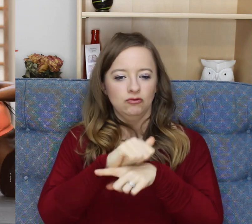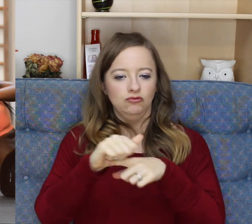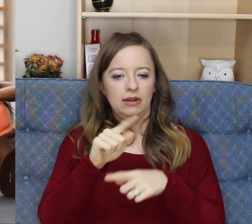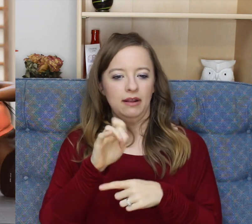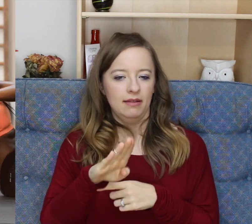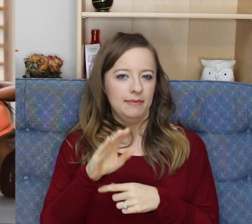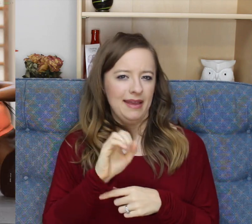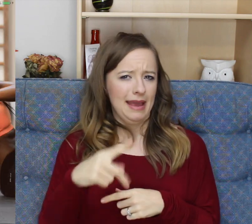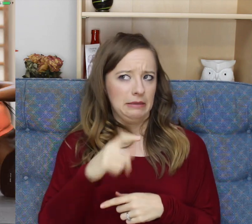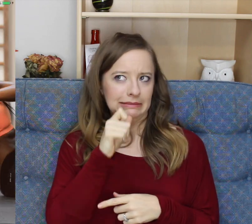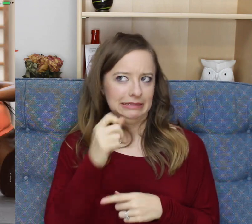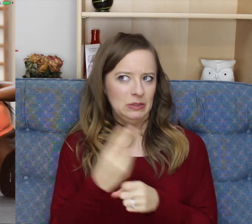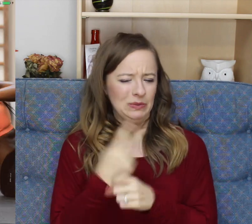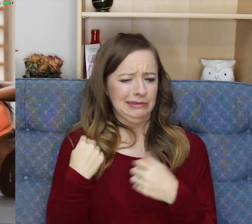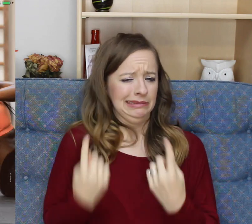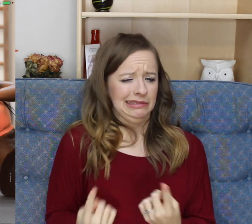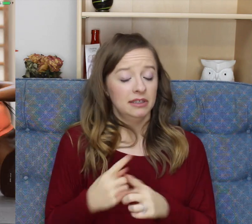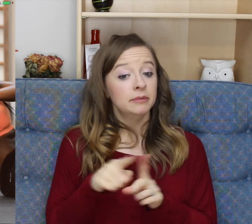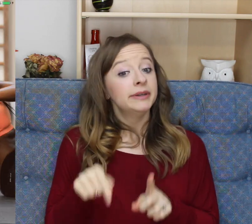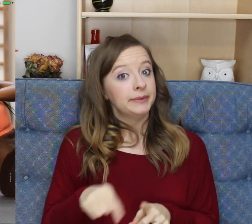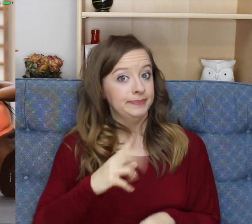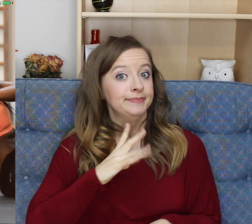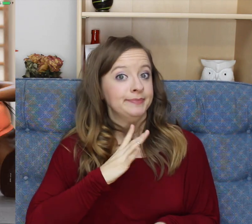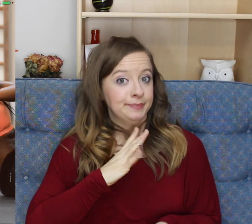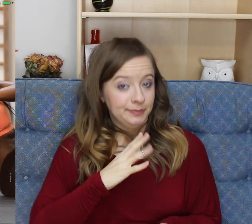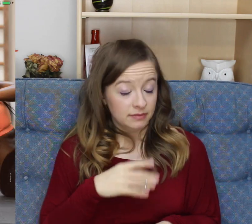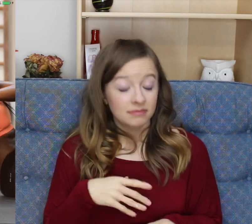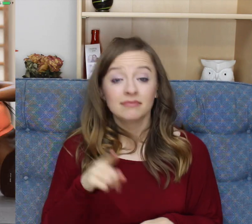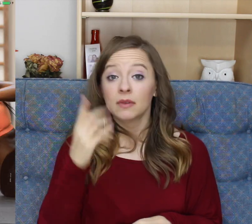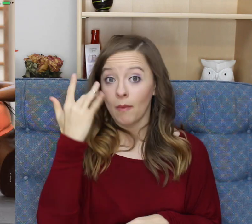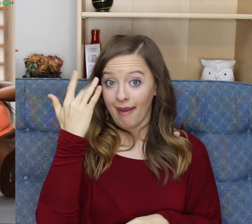I have Nike Training Club app, which I haven't used in a while, but this is really